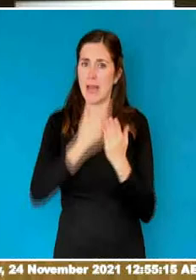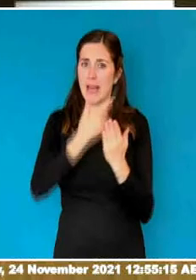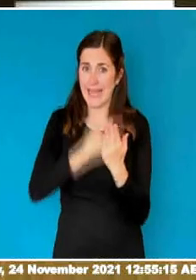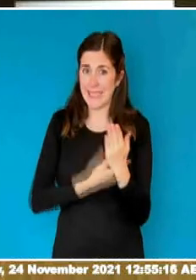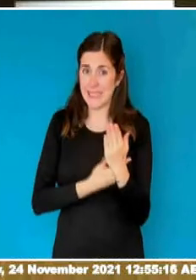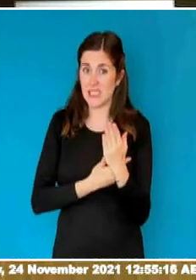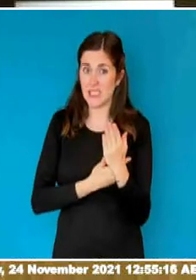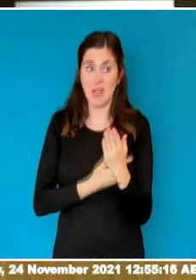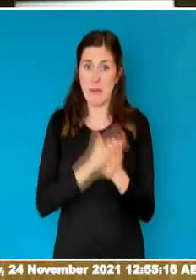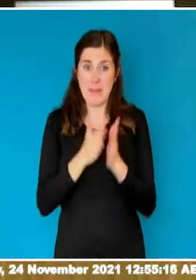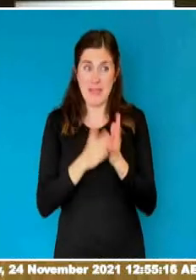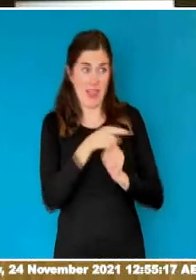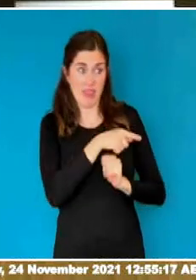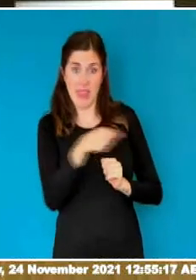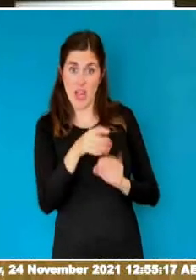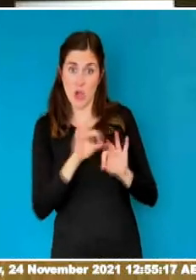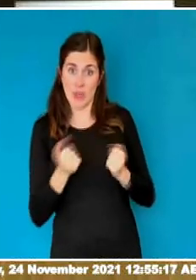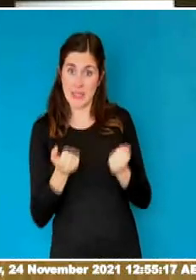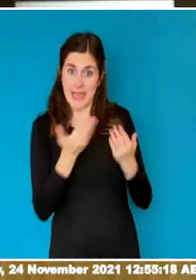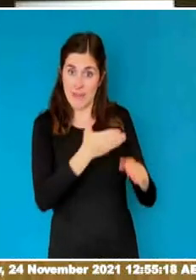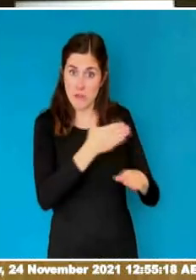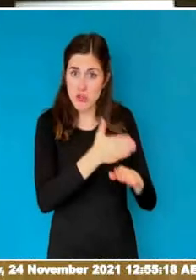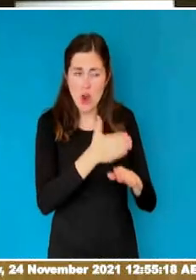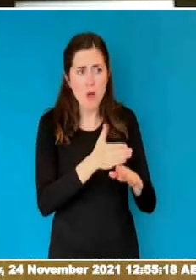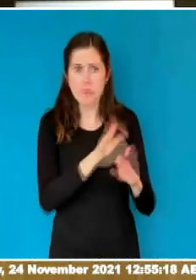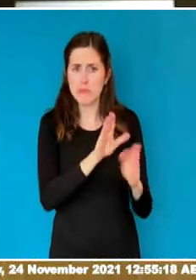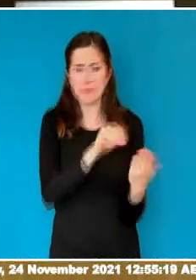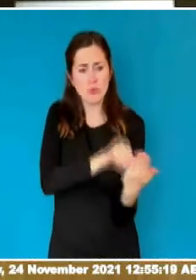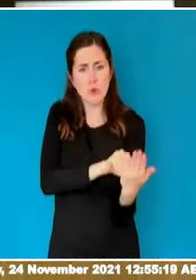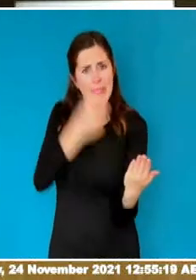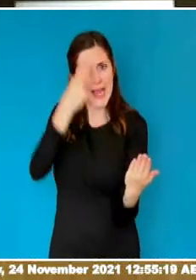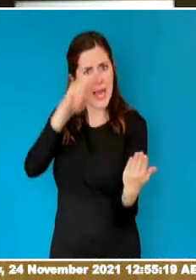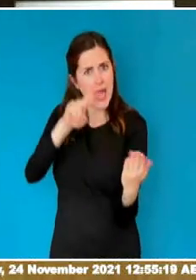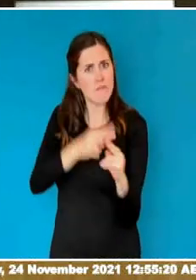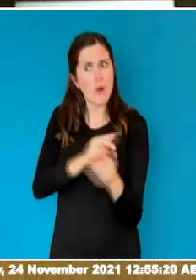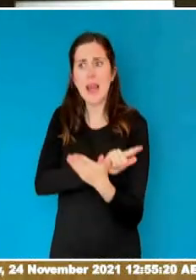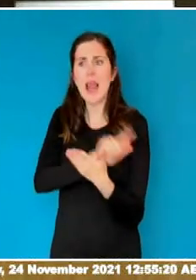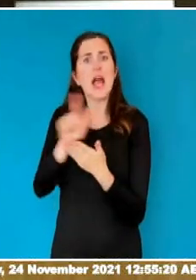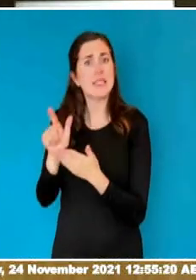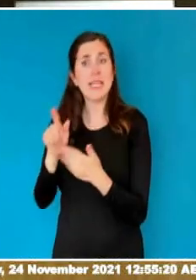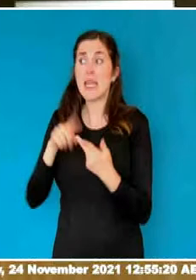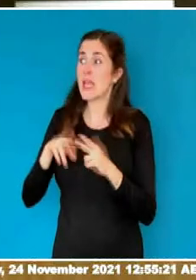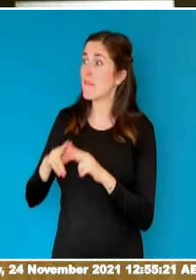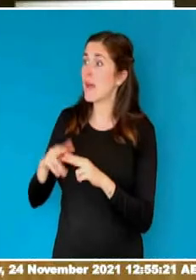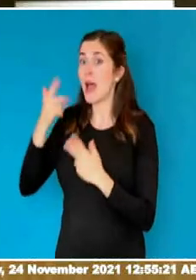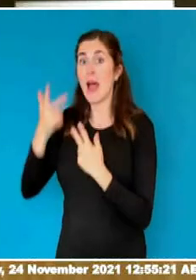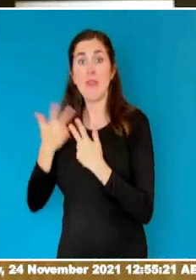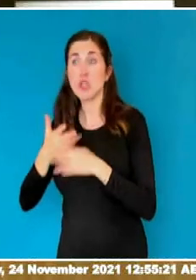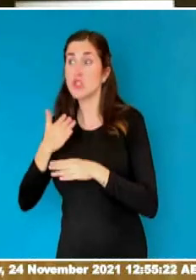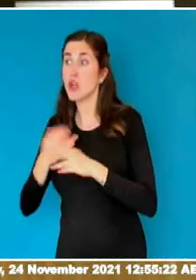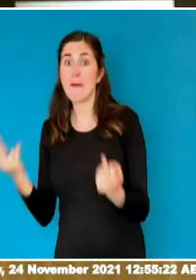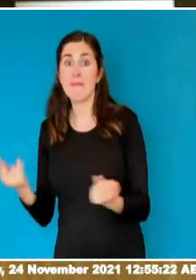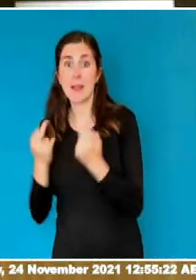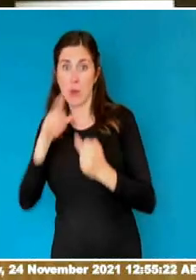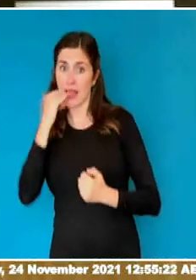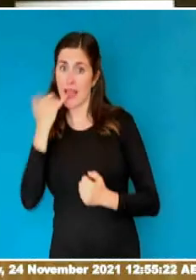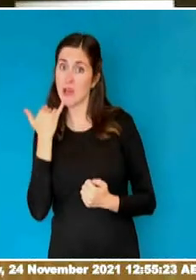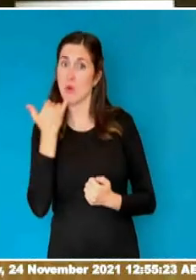filling subsequent vacancies throughout the year. So we certainly don't appoint everybody who makes it through to one of our merit lists or